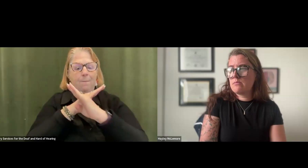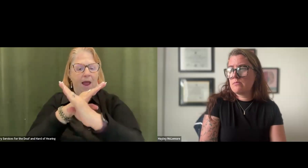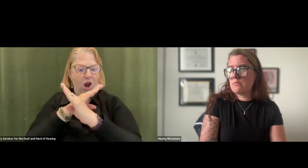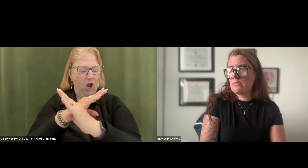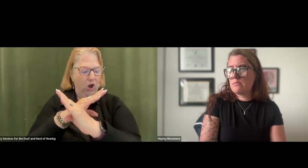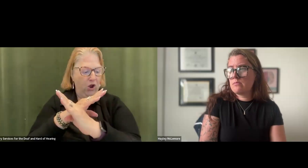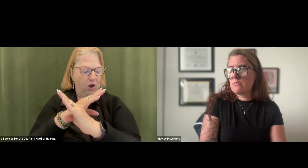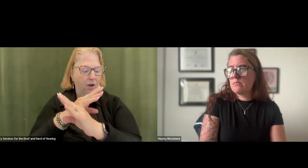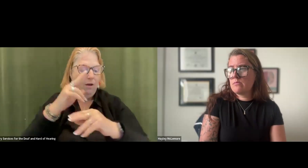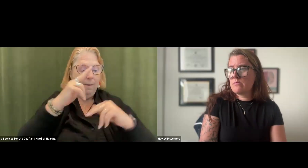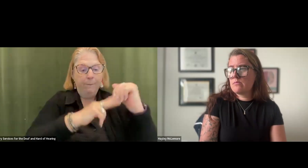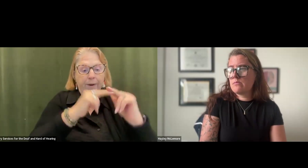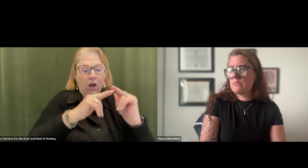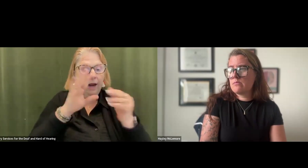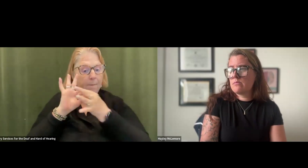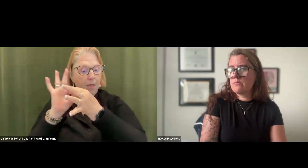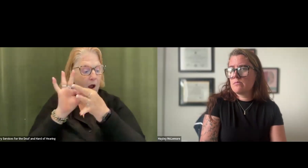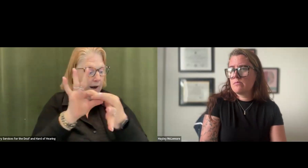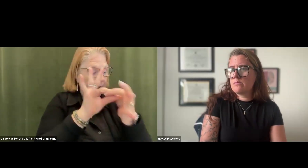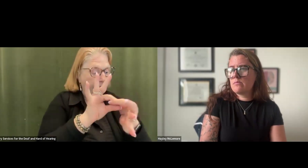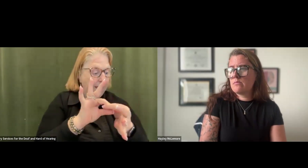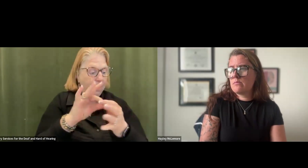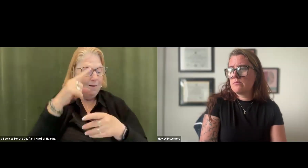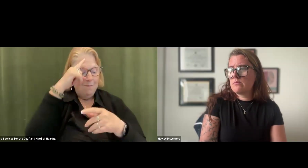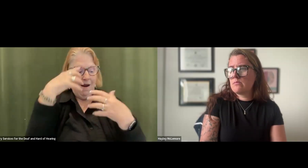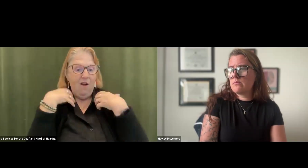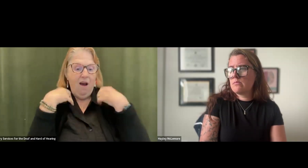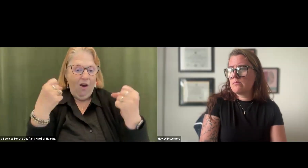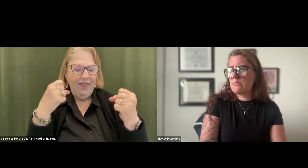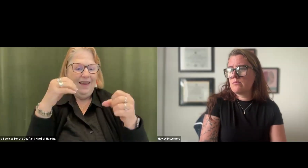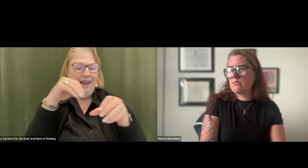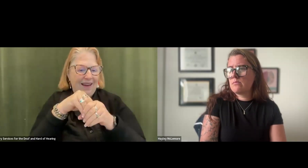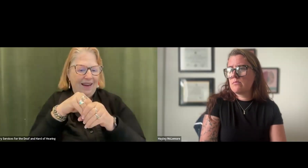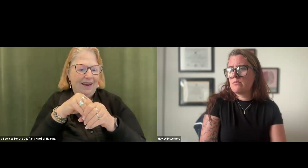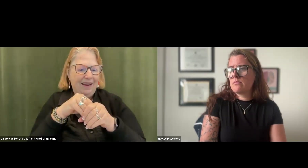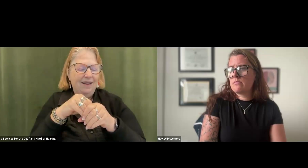So really, her topic is to break barriers and build long lasting connections